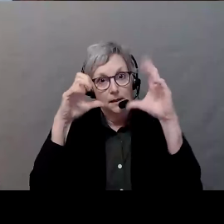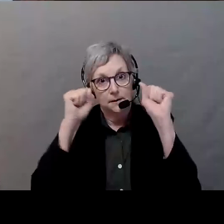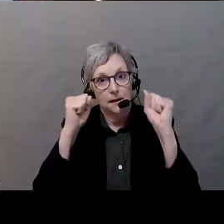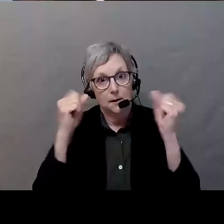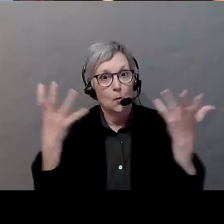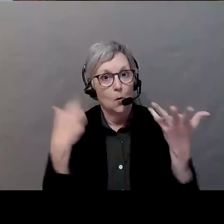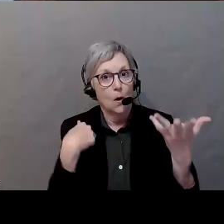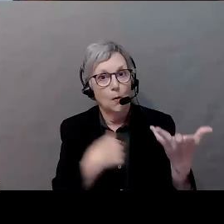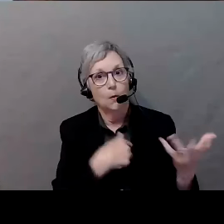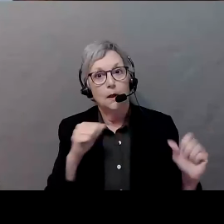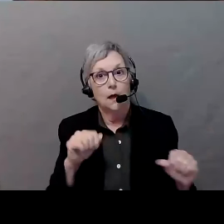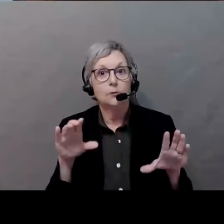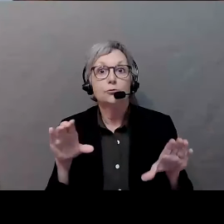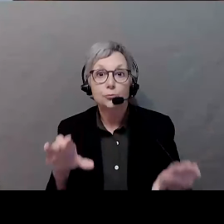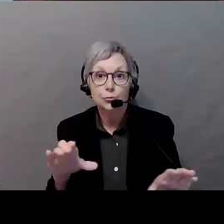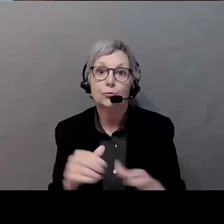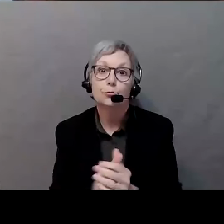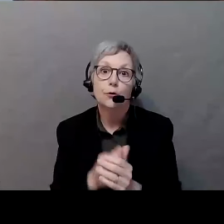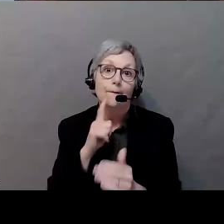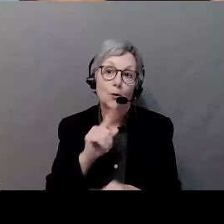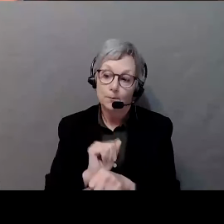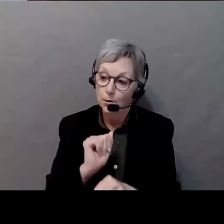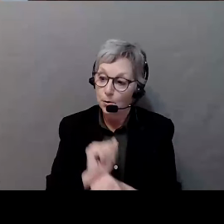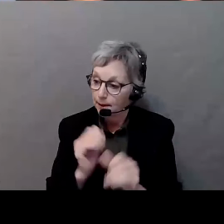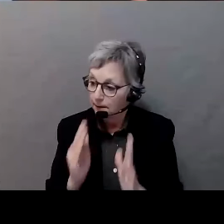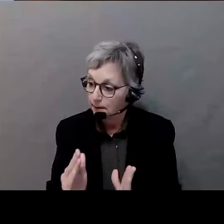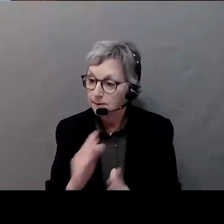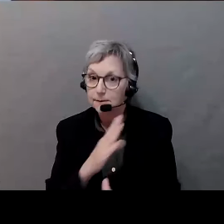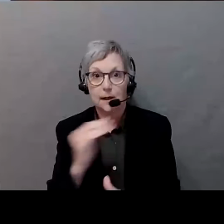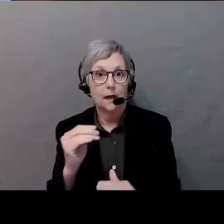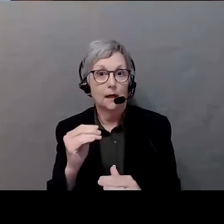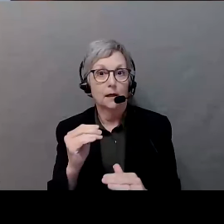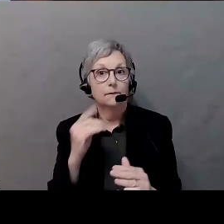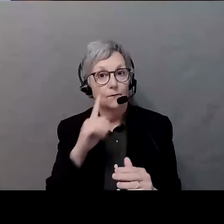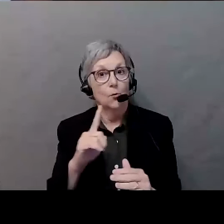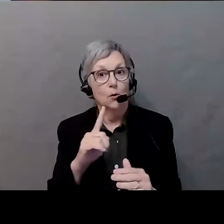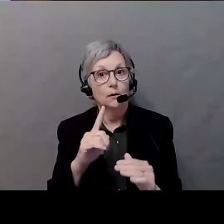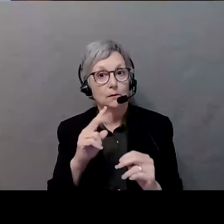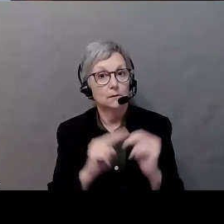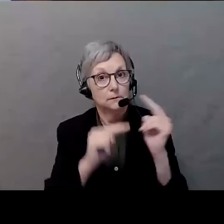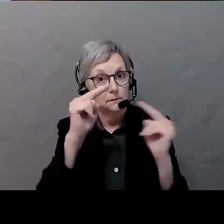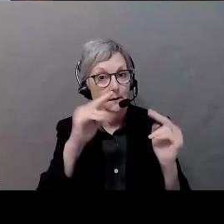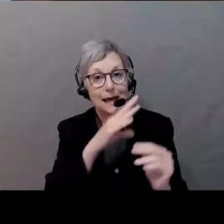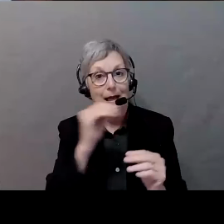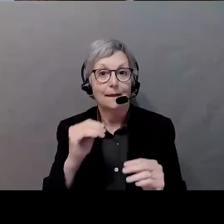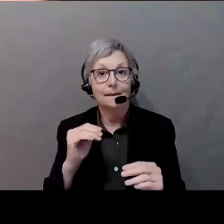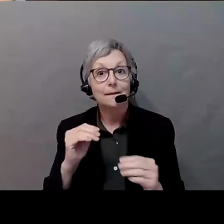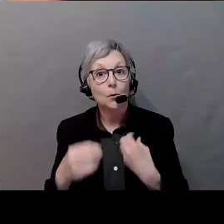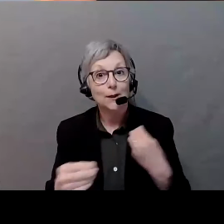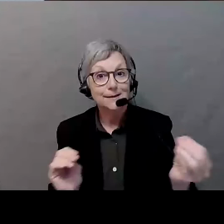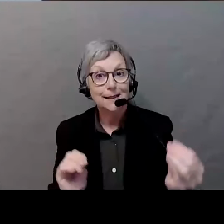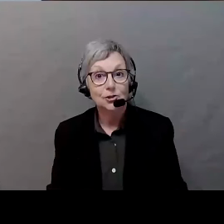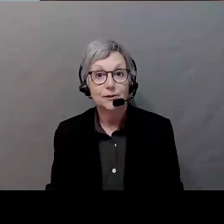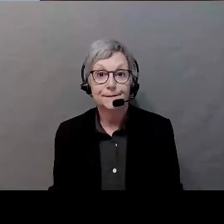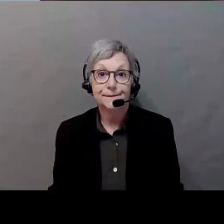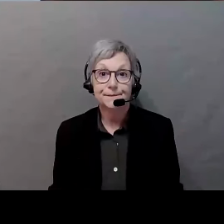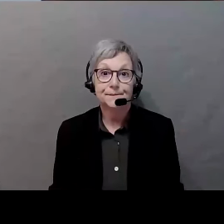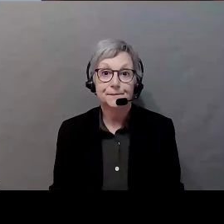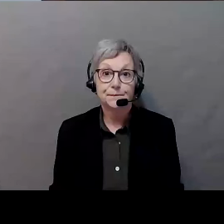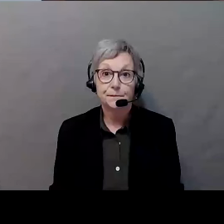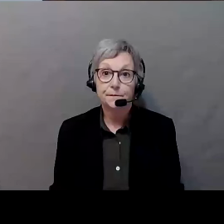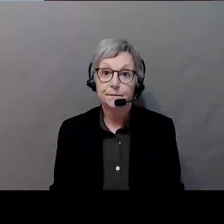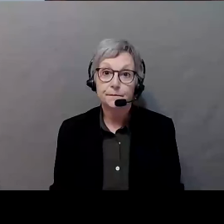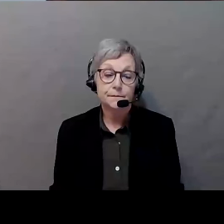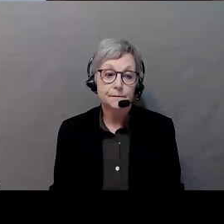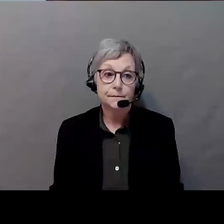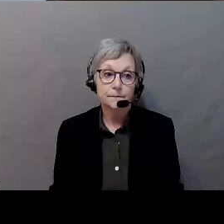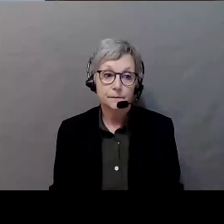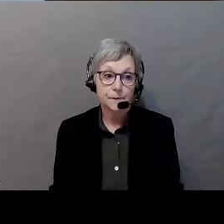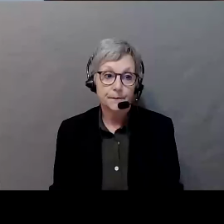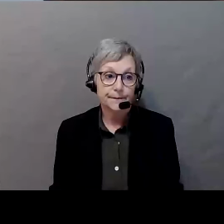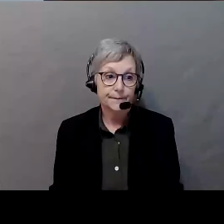FACILITIES AND EMPLOYEES AND IN GENERAL FOR THE ORGANIZATION.